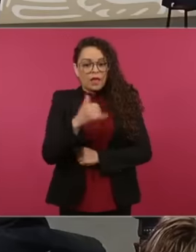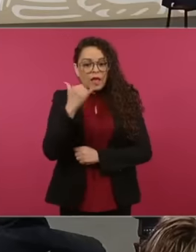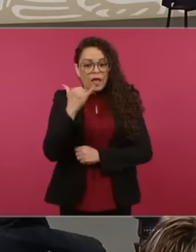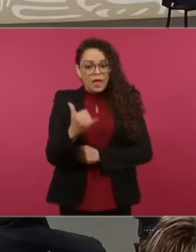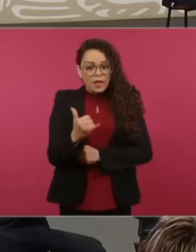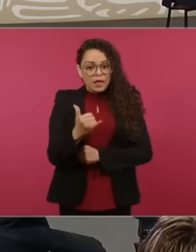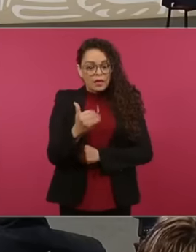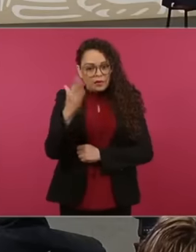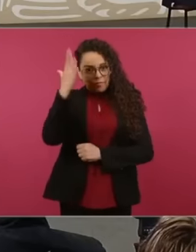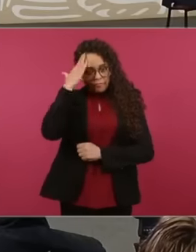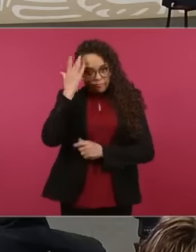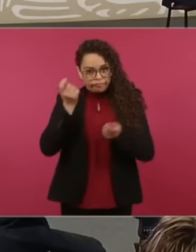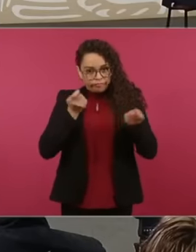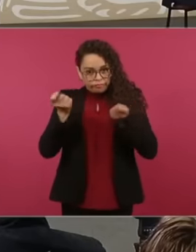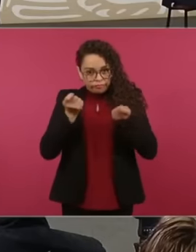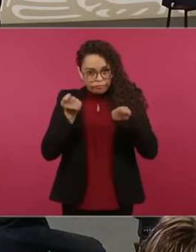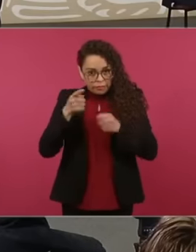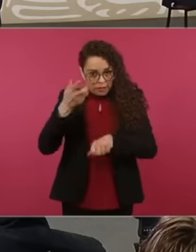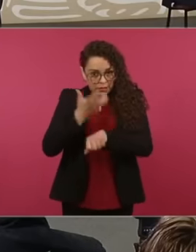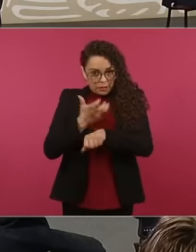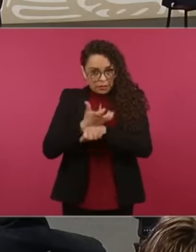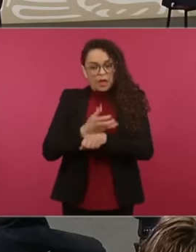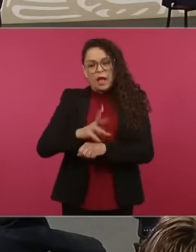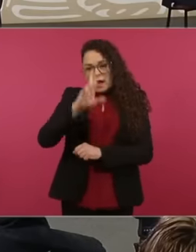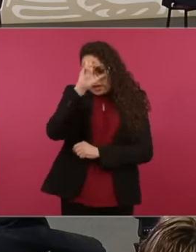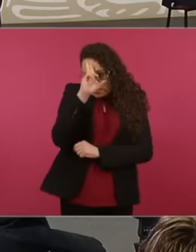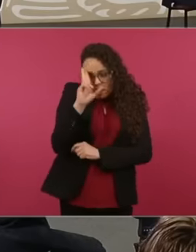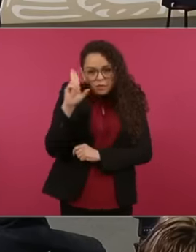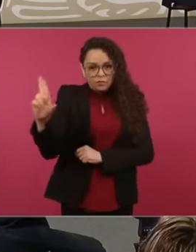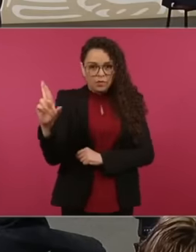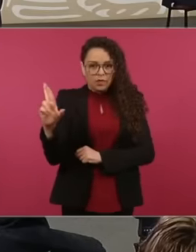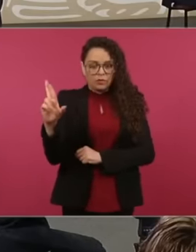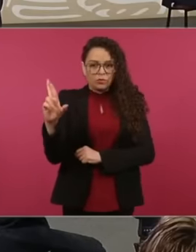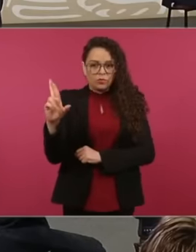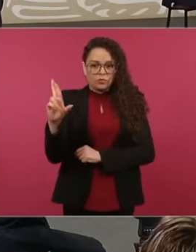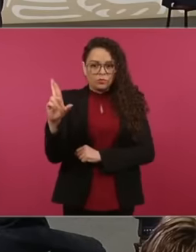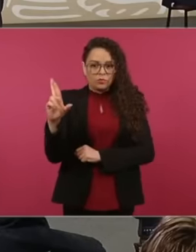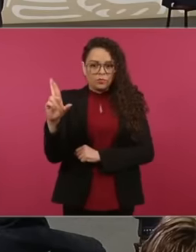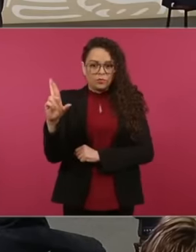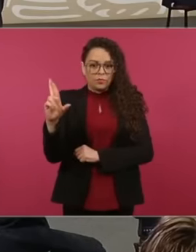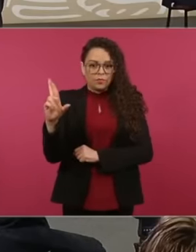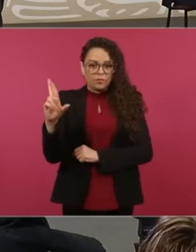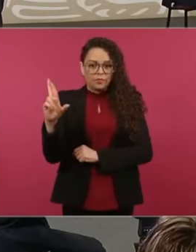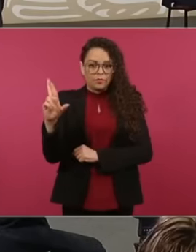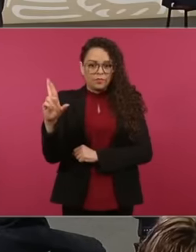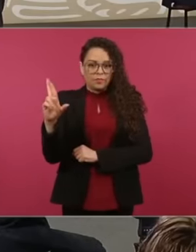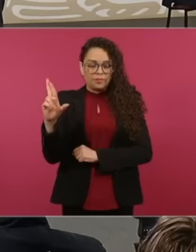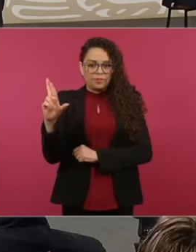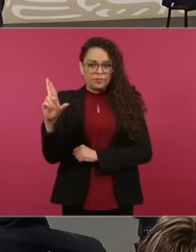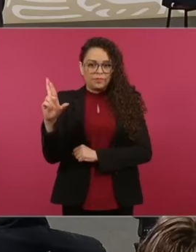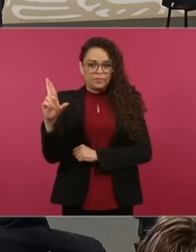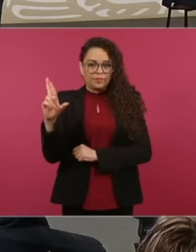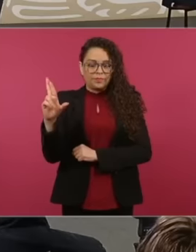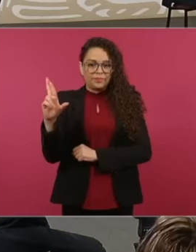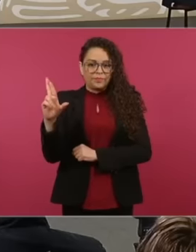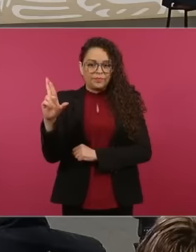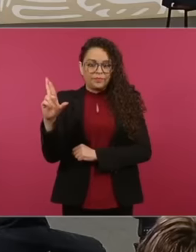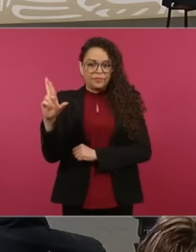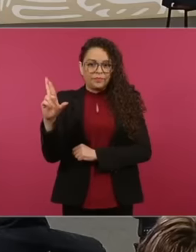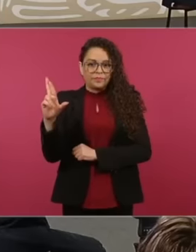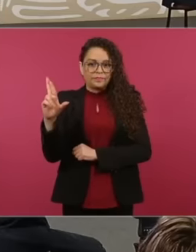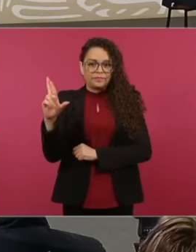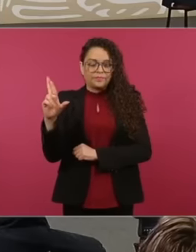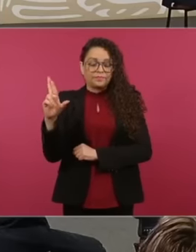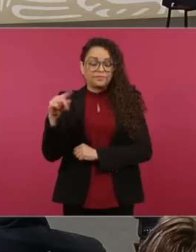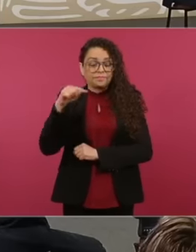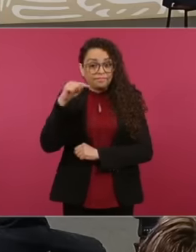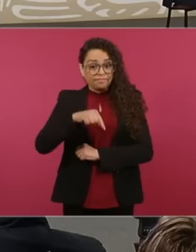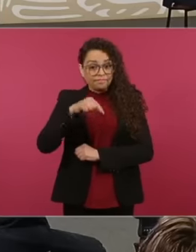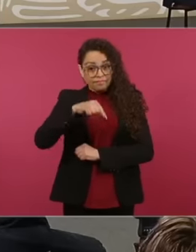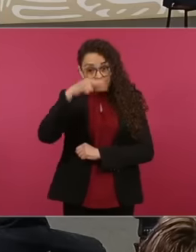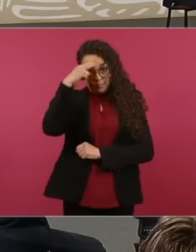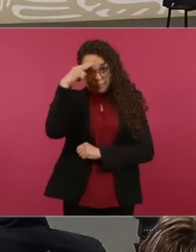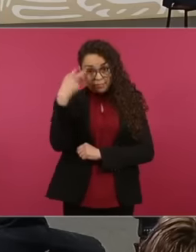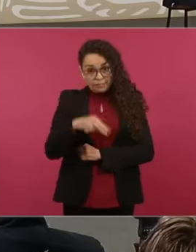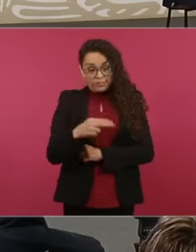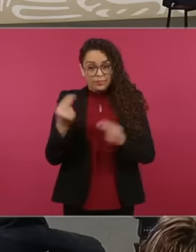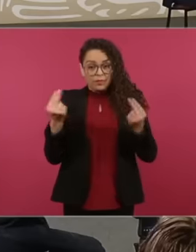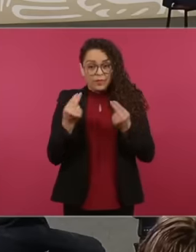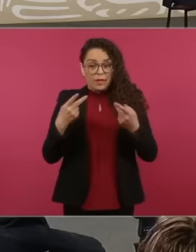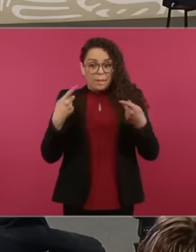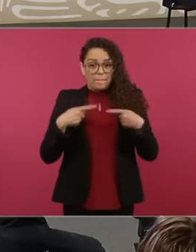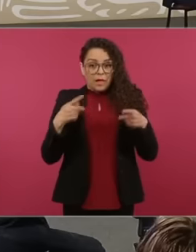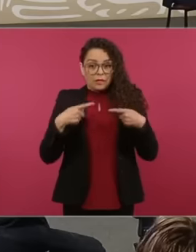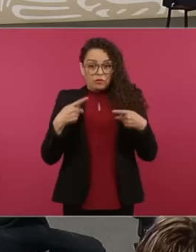United States. Mexico needs competent administrators and over time these